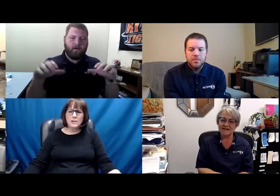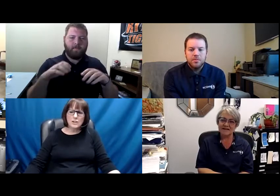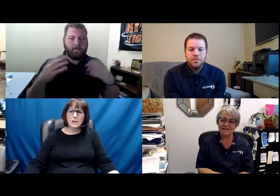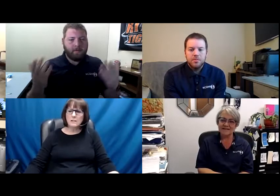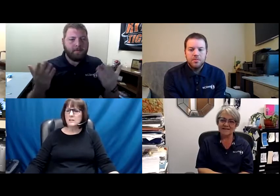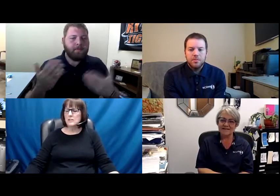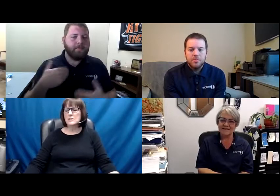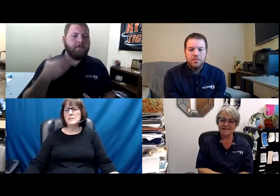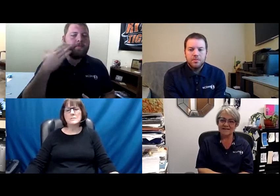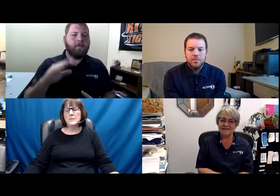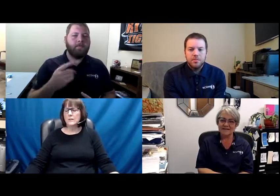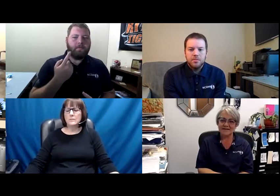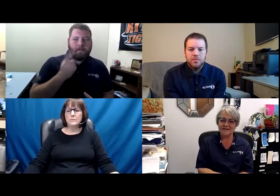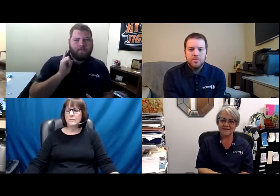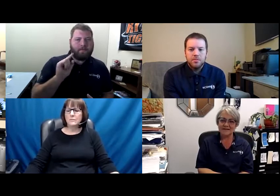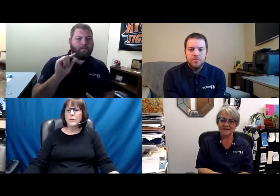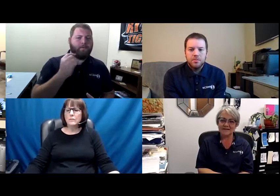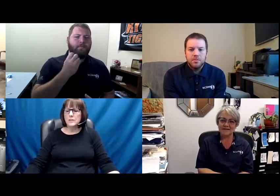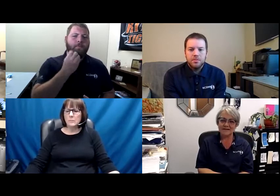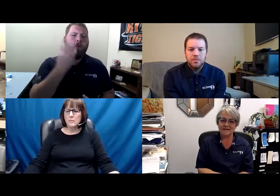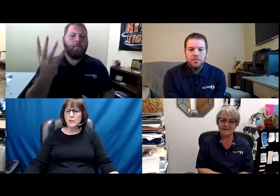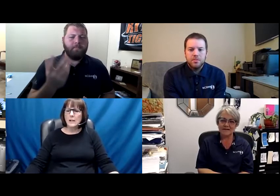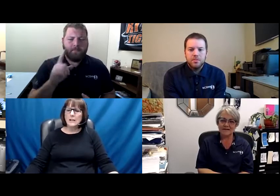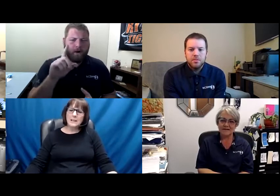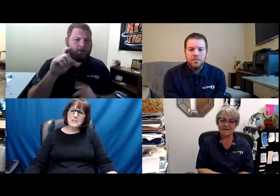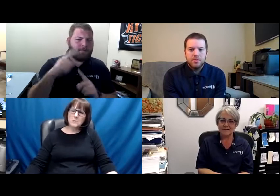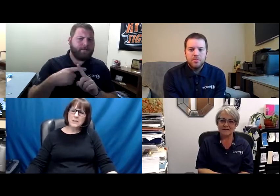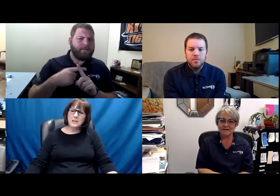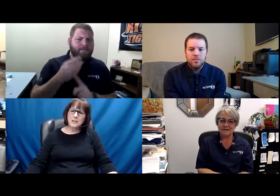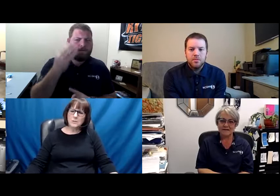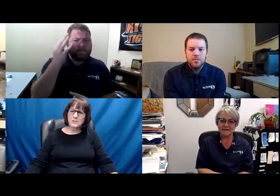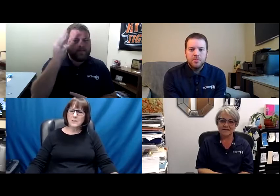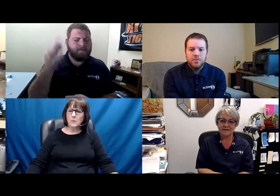chocolate it's just a you know wonderful time of year. Last week here was a little bit